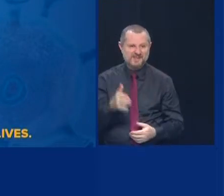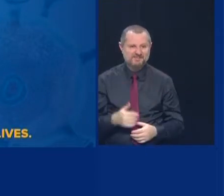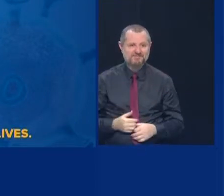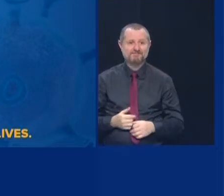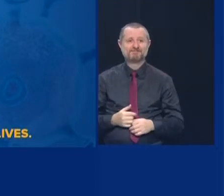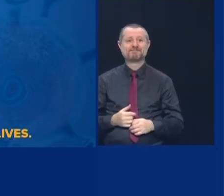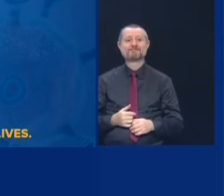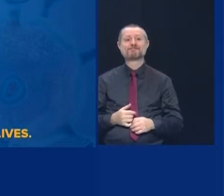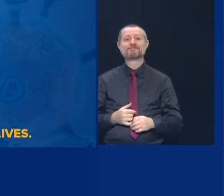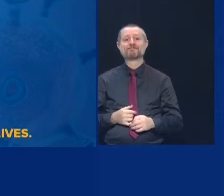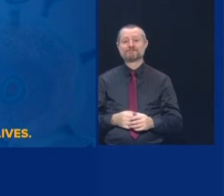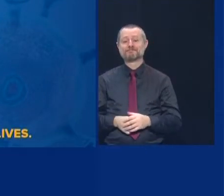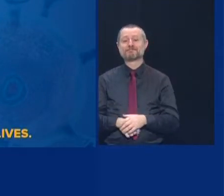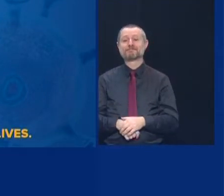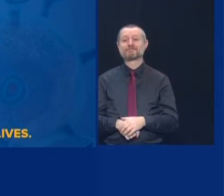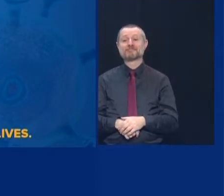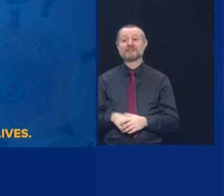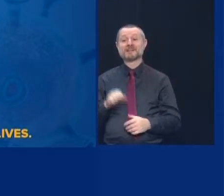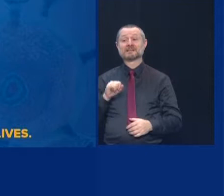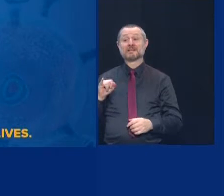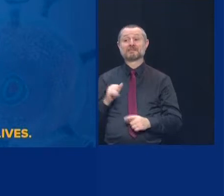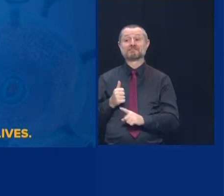WE DON'T BRING DOWN THE CURRENT